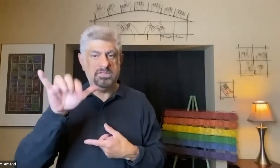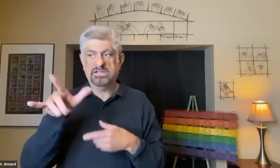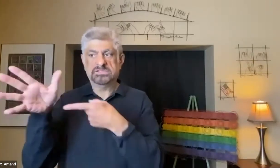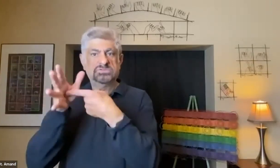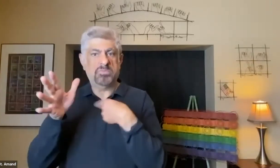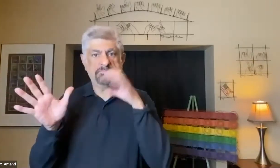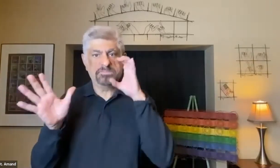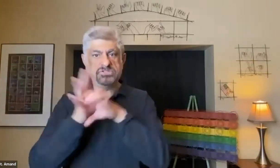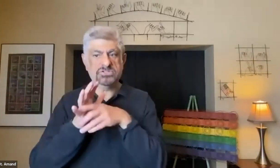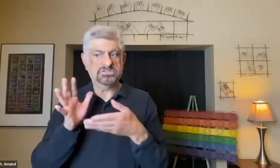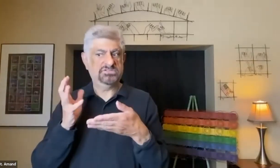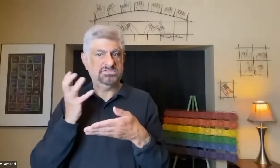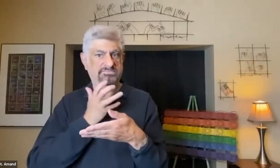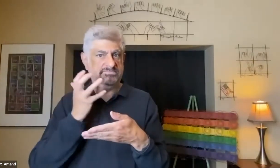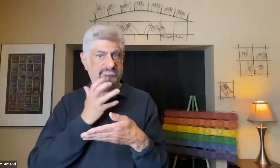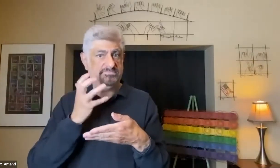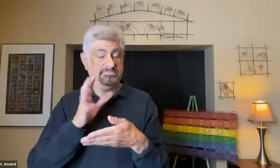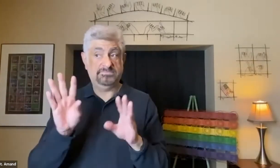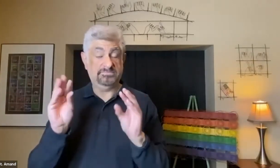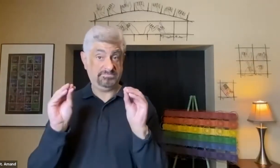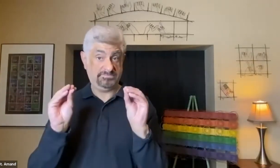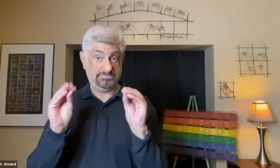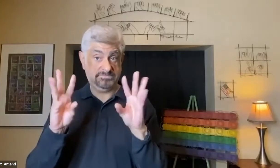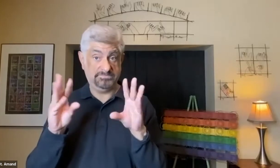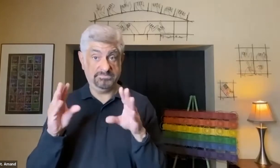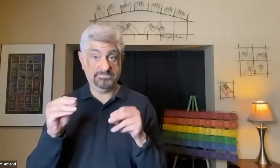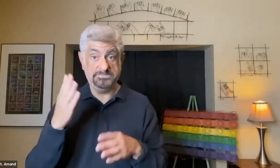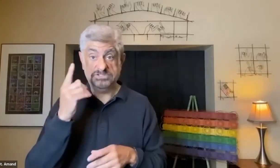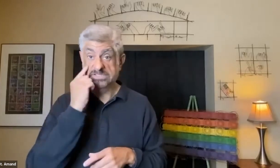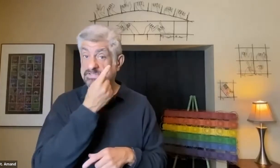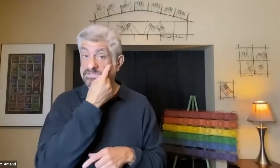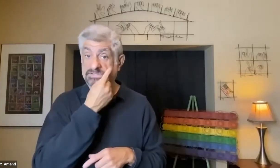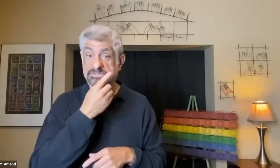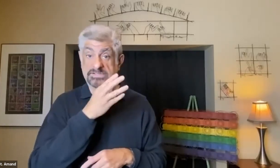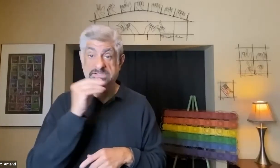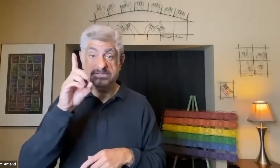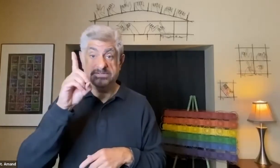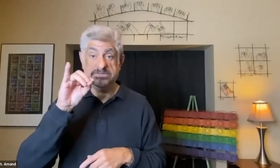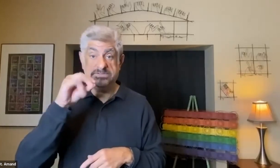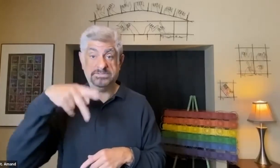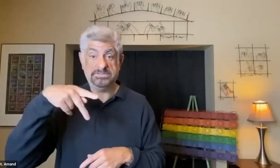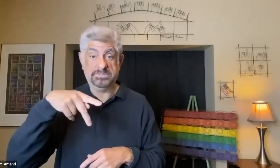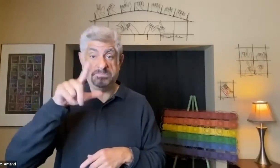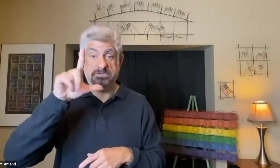And he was a model for a while and he showed me pictures of it and I was--I couldn't have been more impressed.